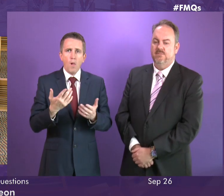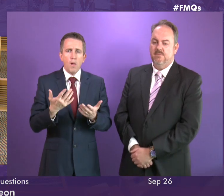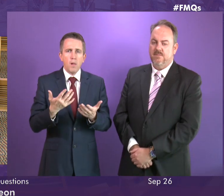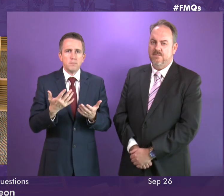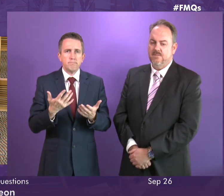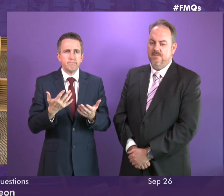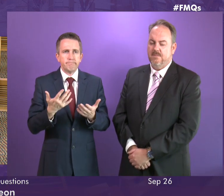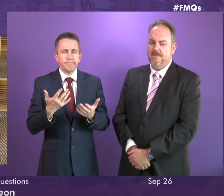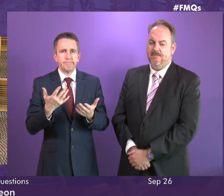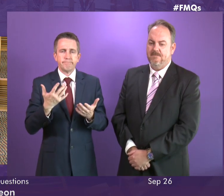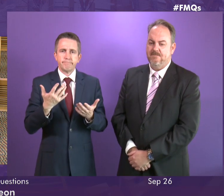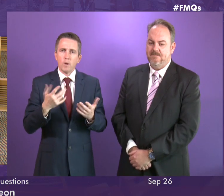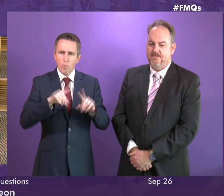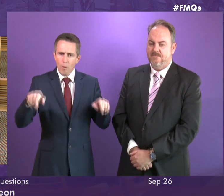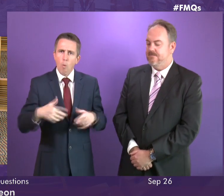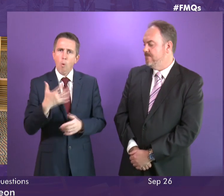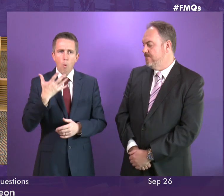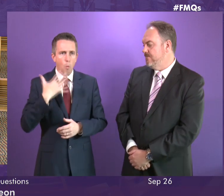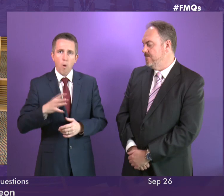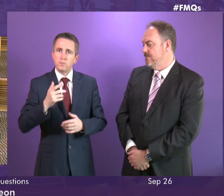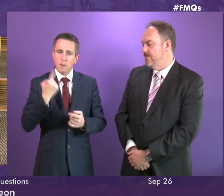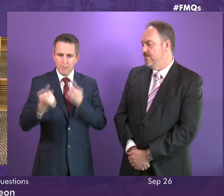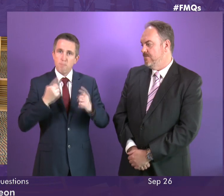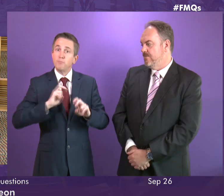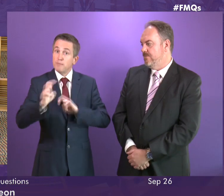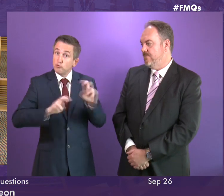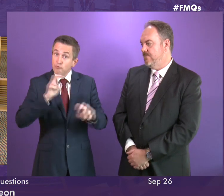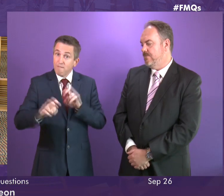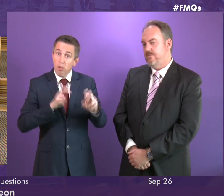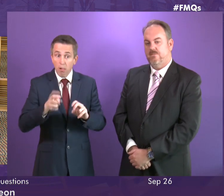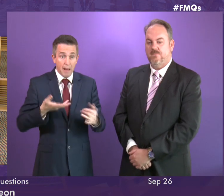that, while that is the case for most of the travelling public, it is not the case for